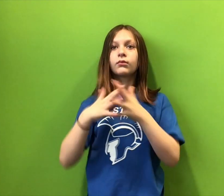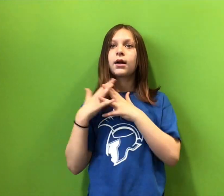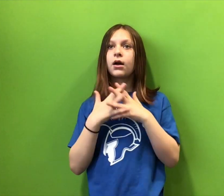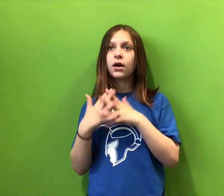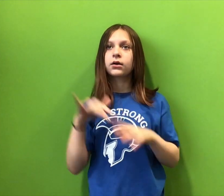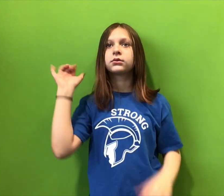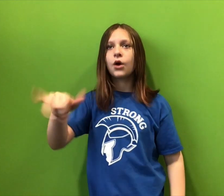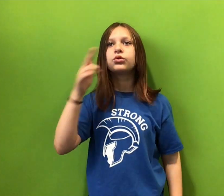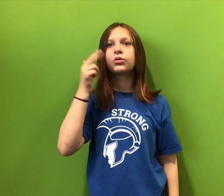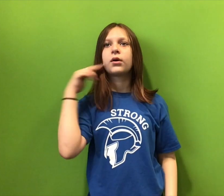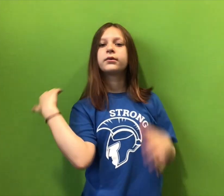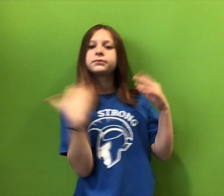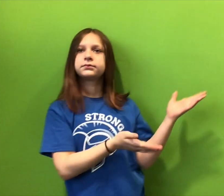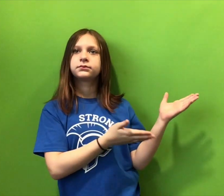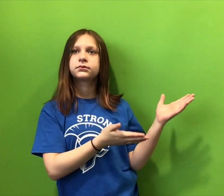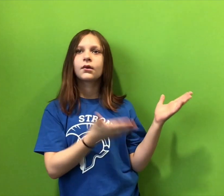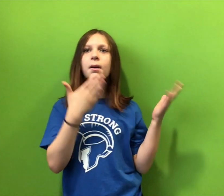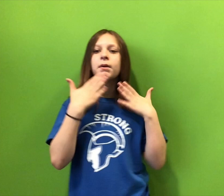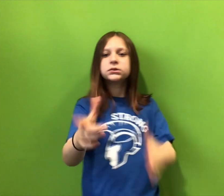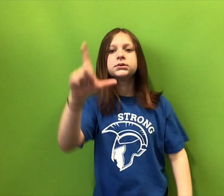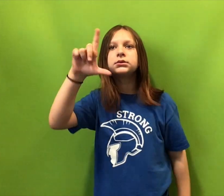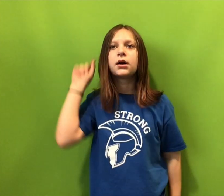and the work that was done there influenced deaf schools in other places.